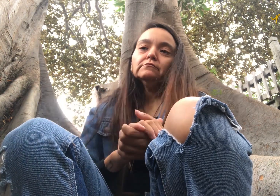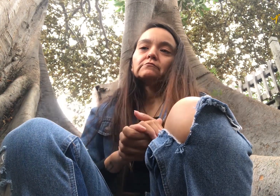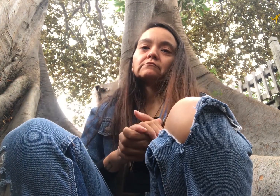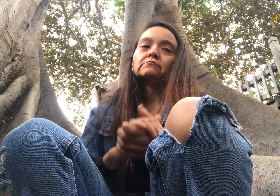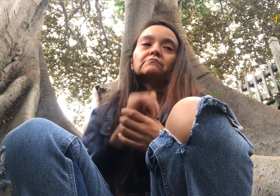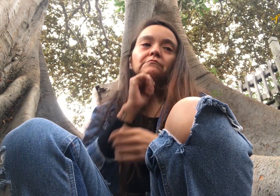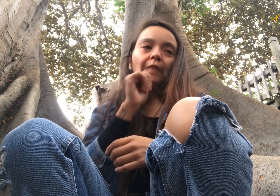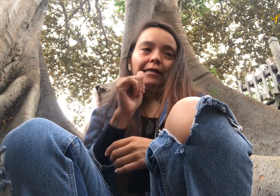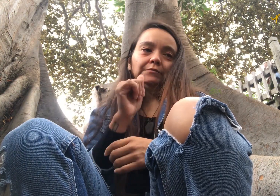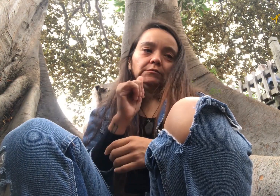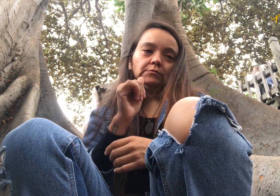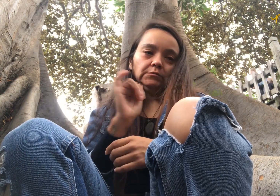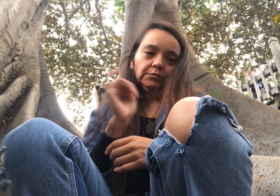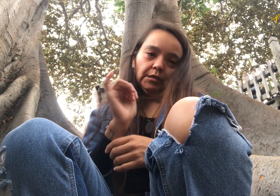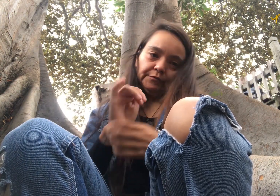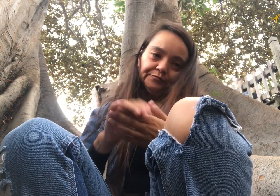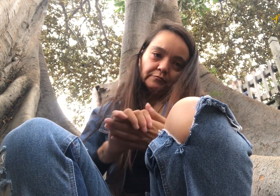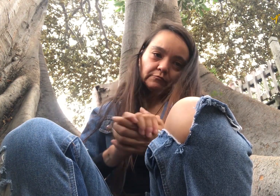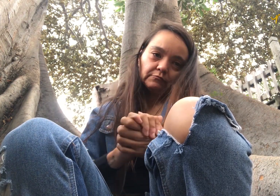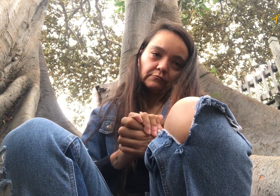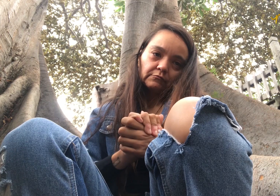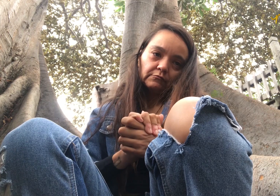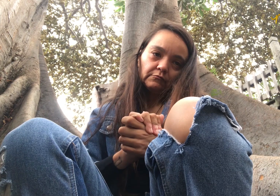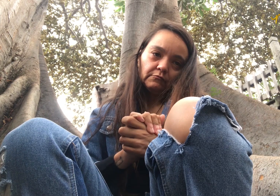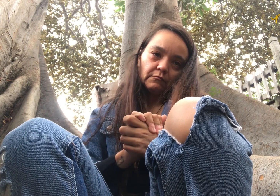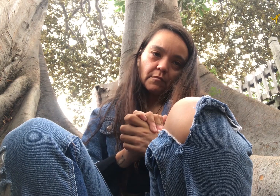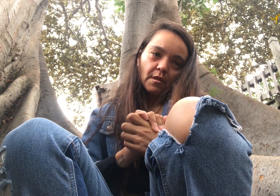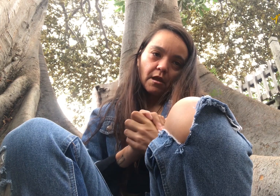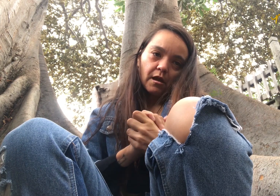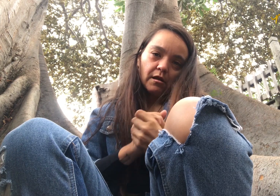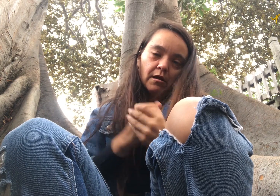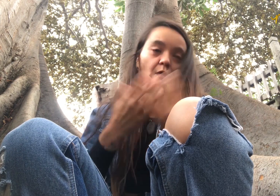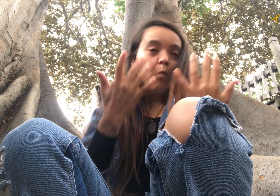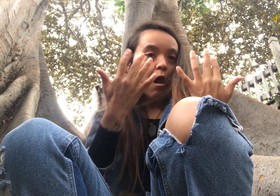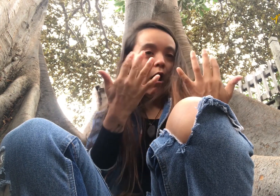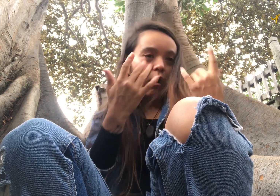You don't want to keep putting off your time